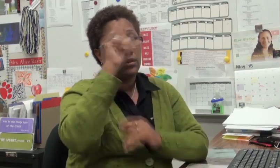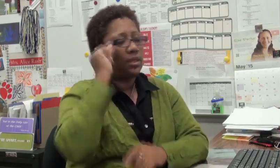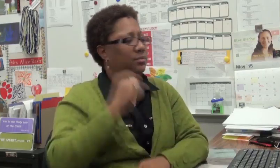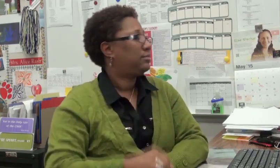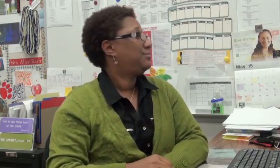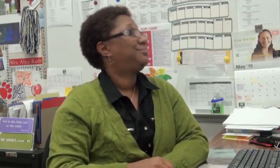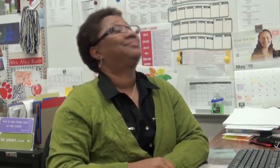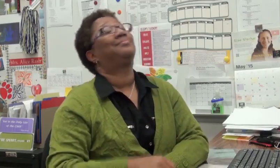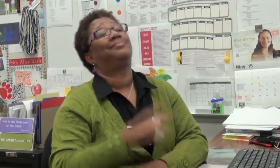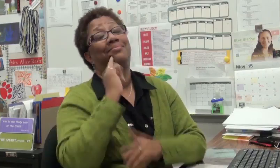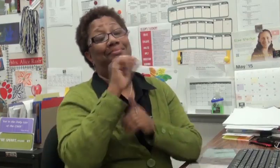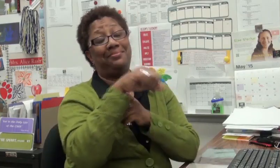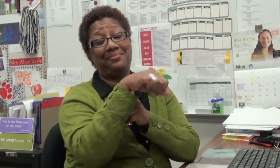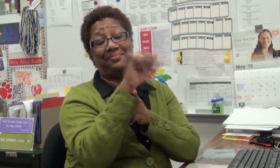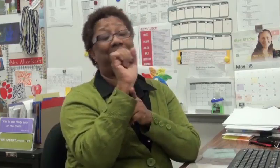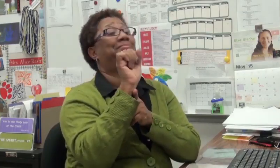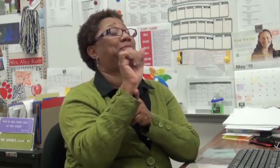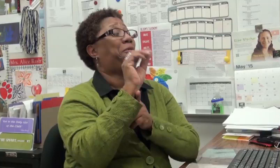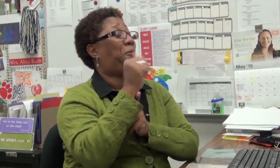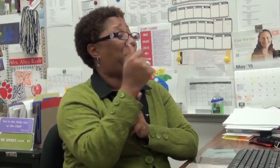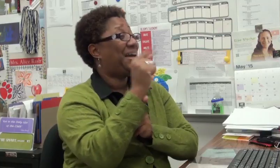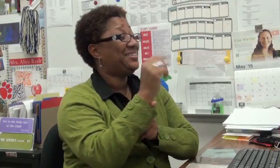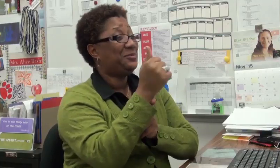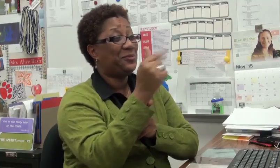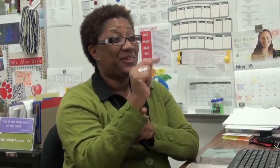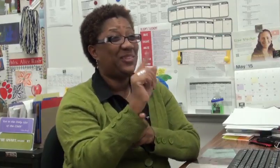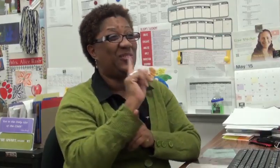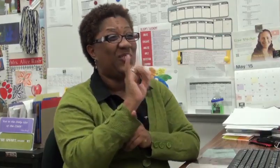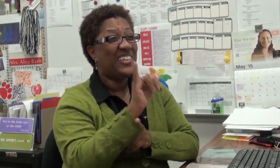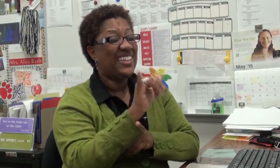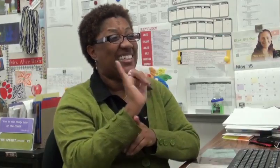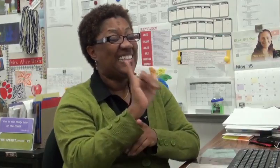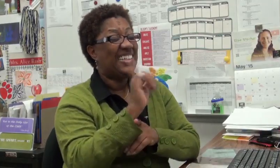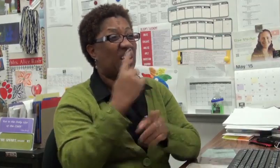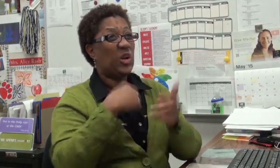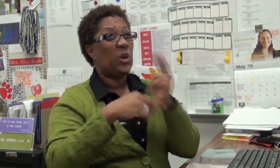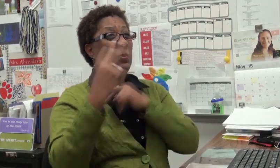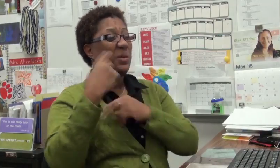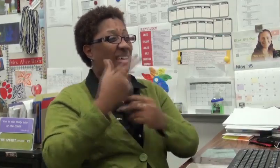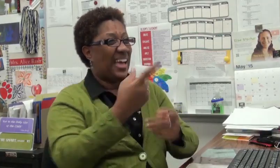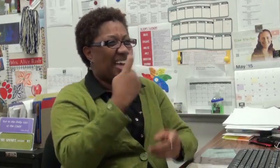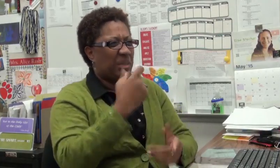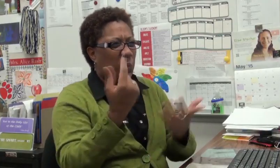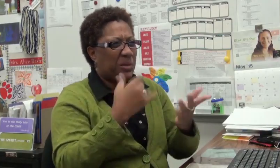When I went to Gallaudet, I really didn’t understand anything about my identity.